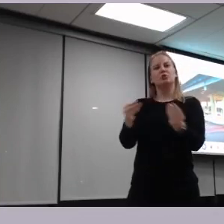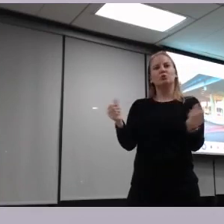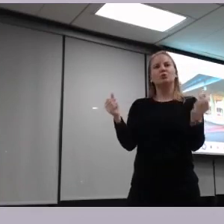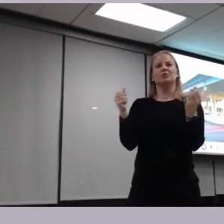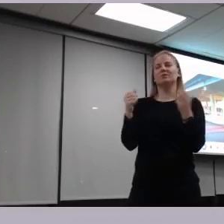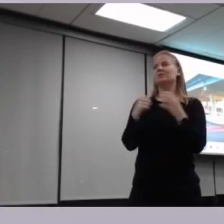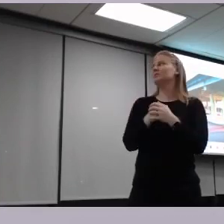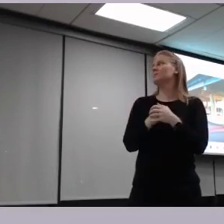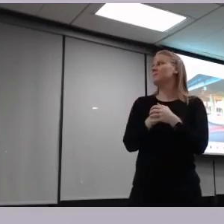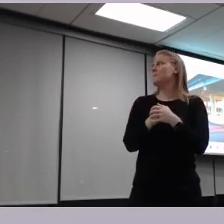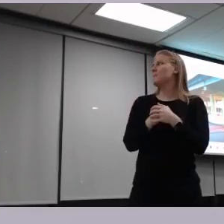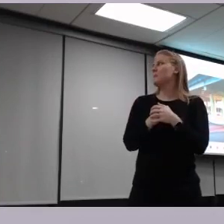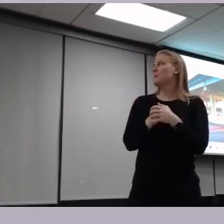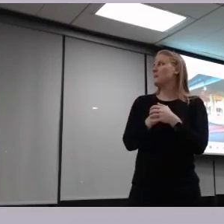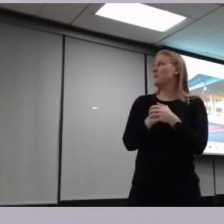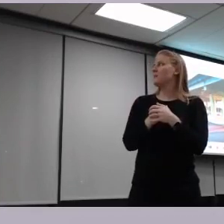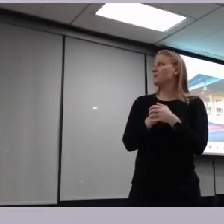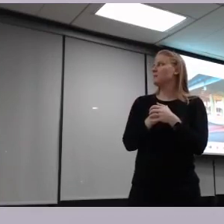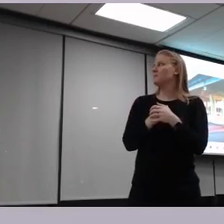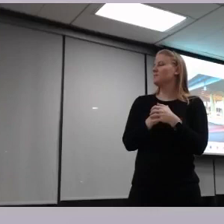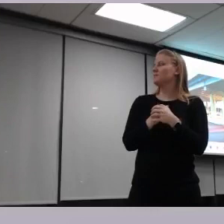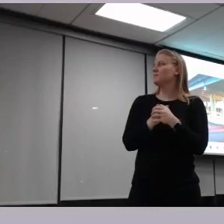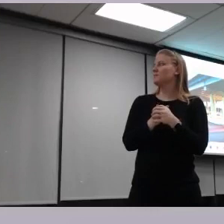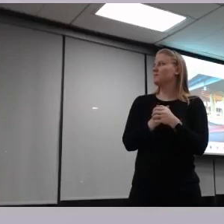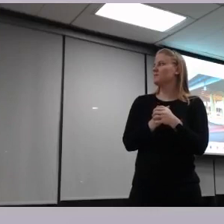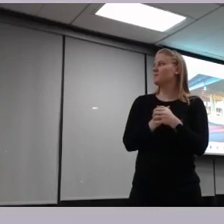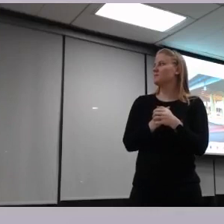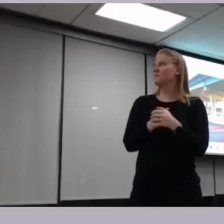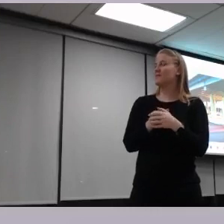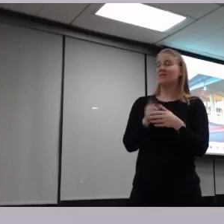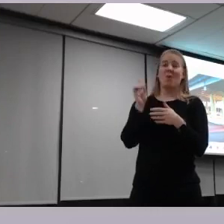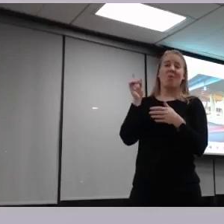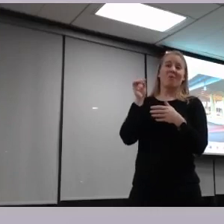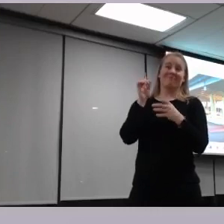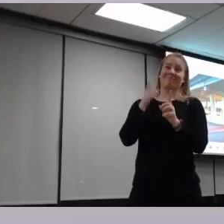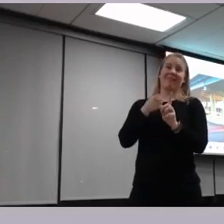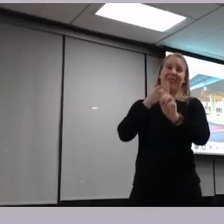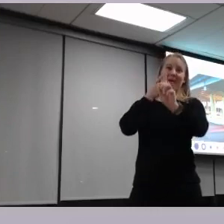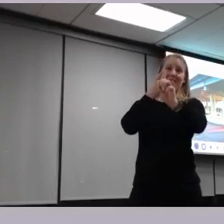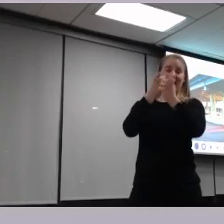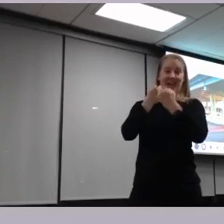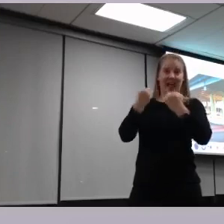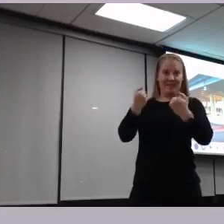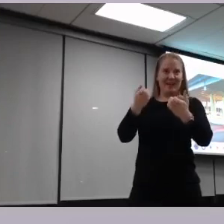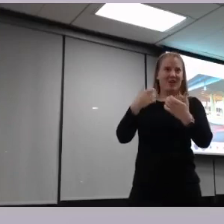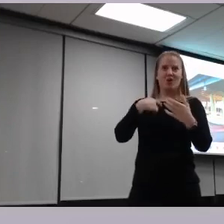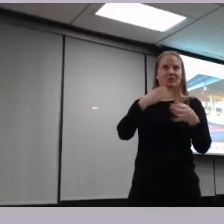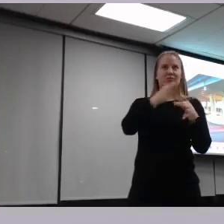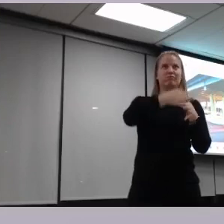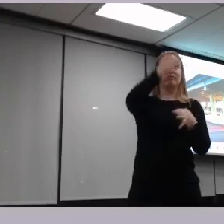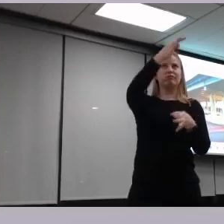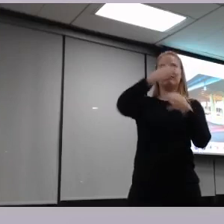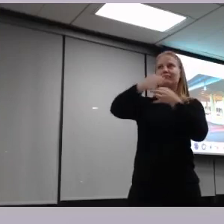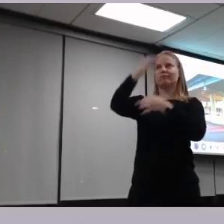The main design element within this line is simply these vertical steel poles painted into vibrant colors, bringing life